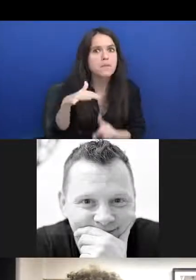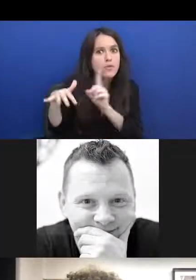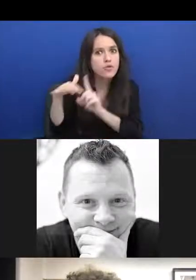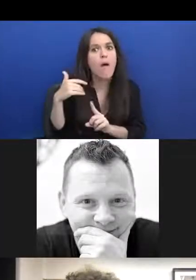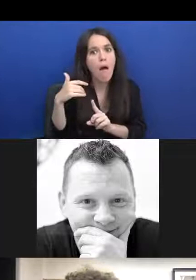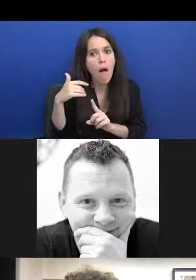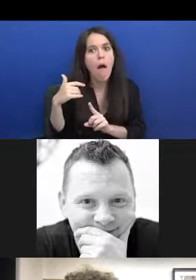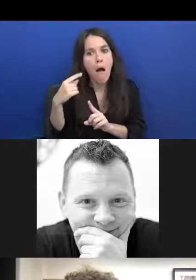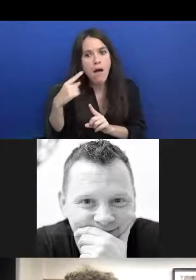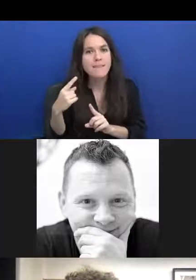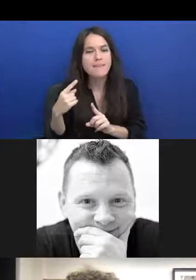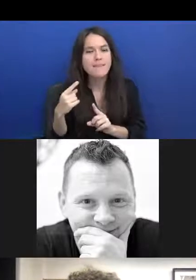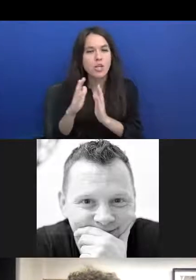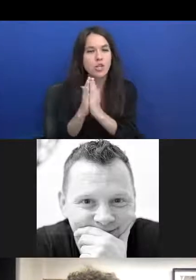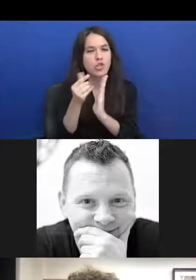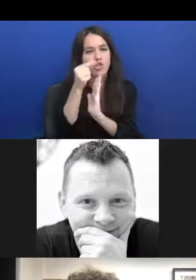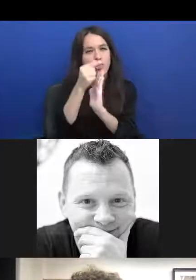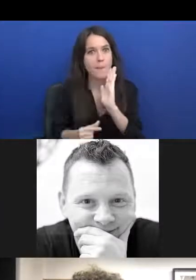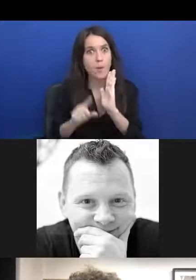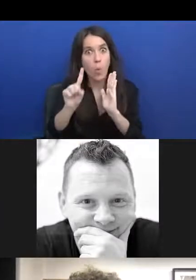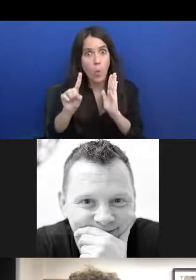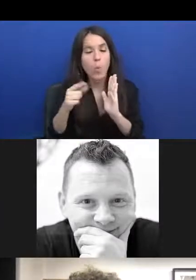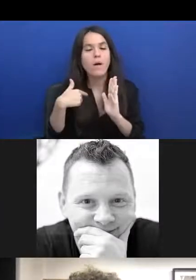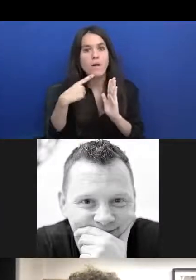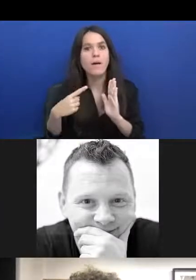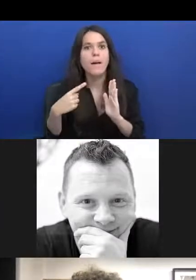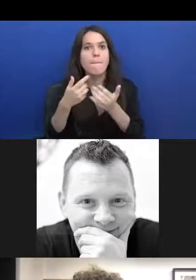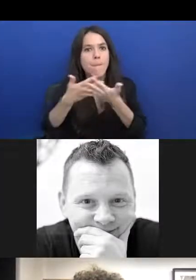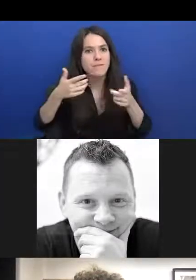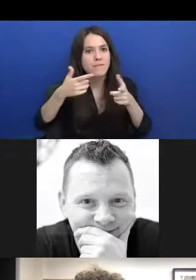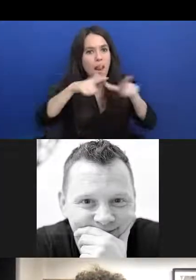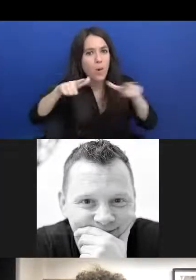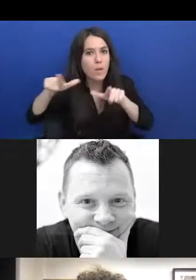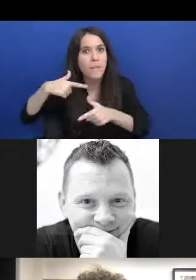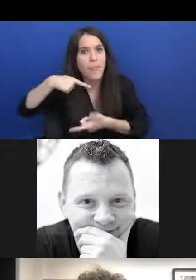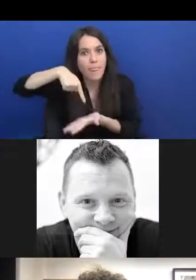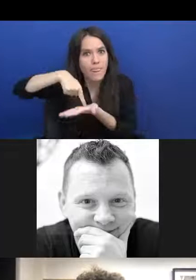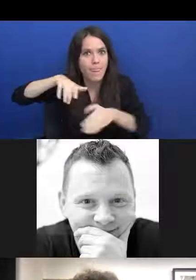ground sort of validated what I was trying to do at Warruwi in terms of what I was grappling with